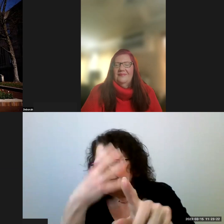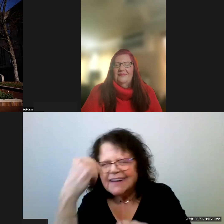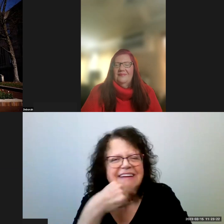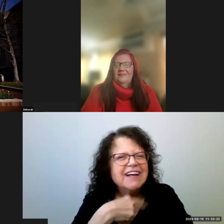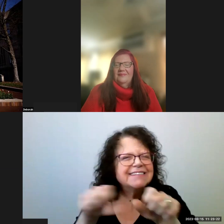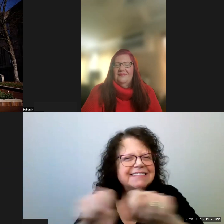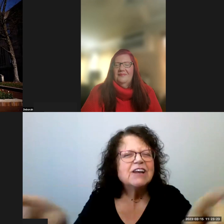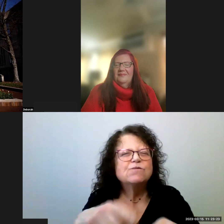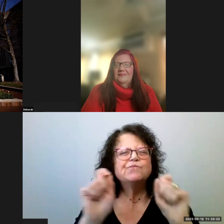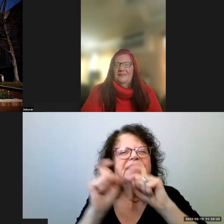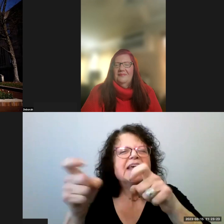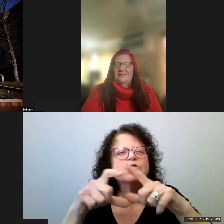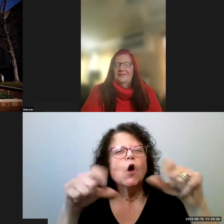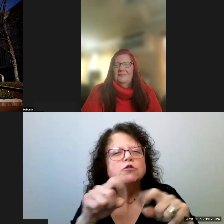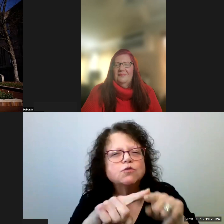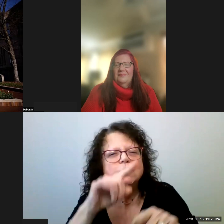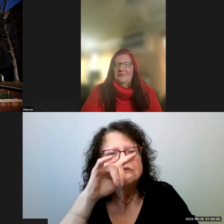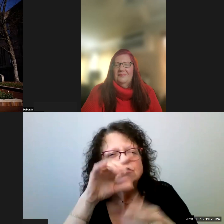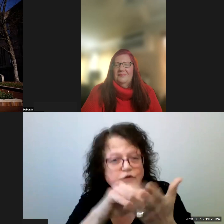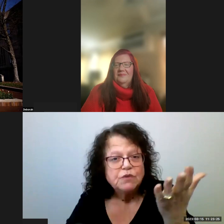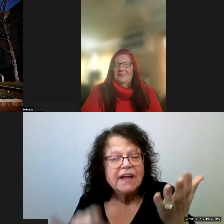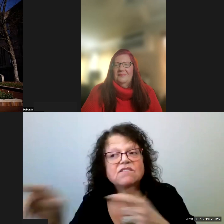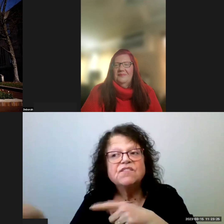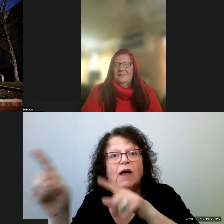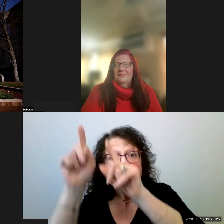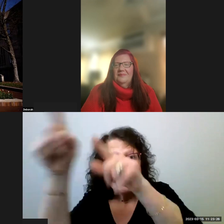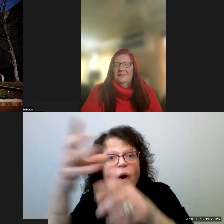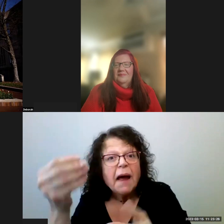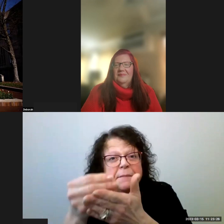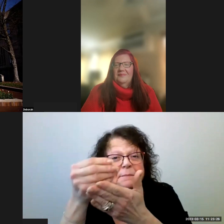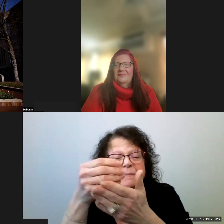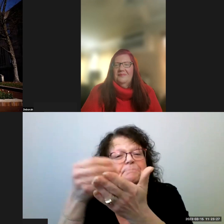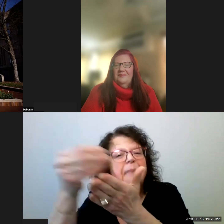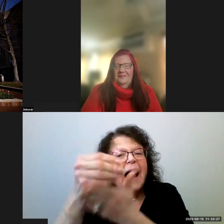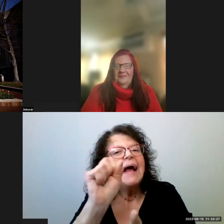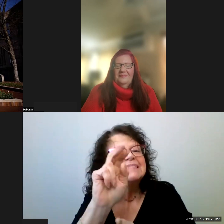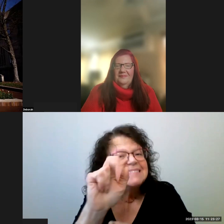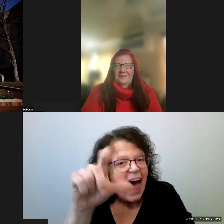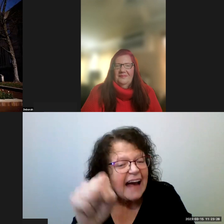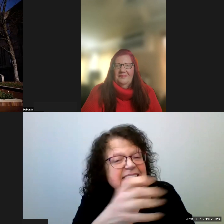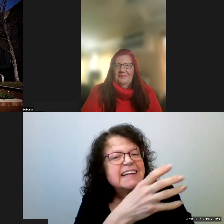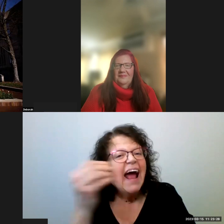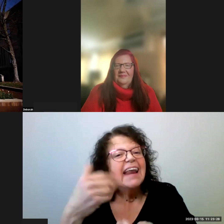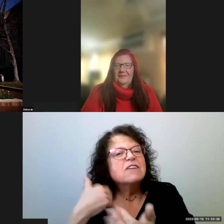that if they did go to buy snacks and have a movie night with their family. Those were